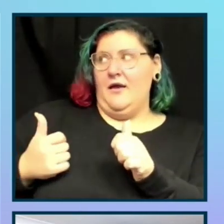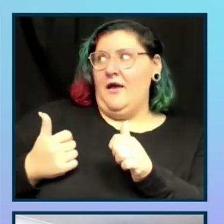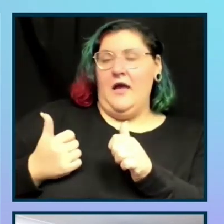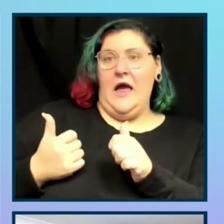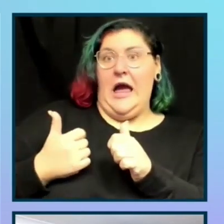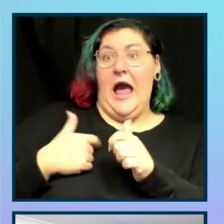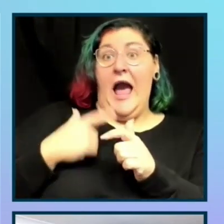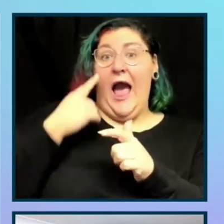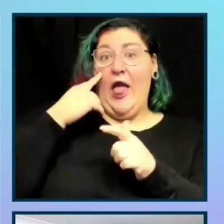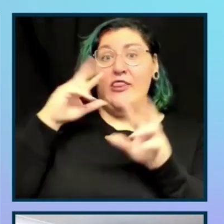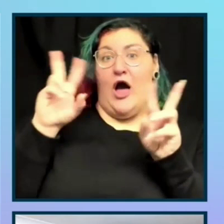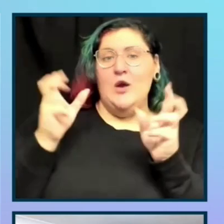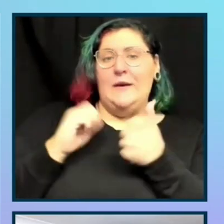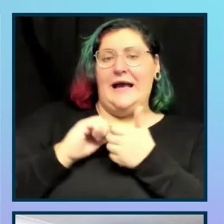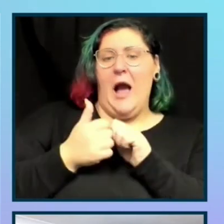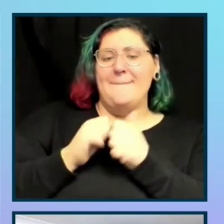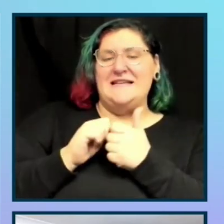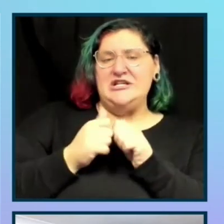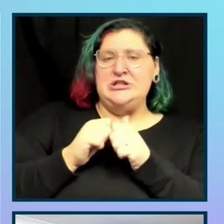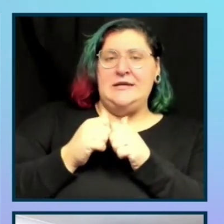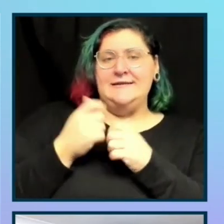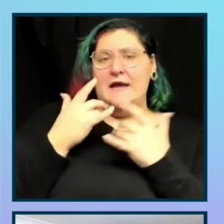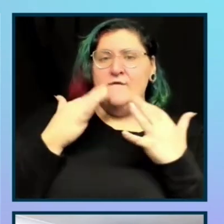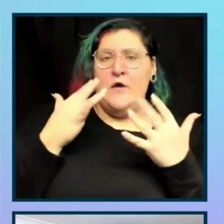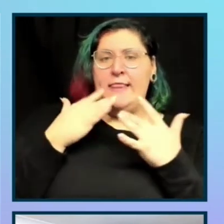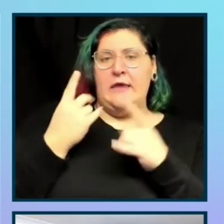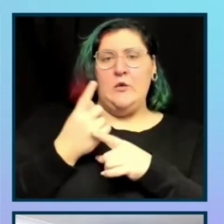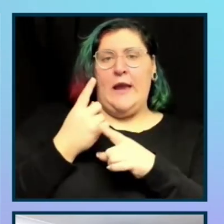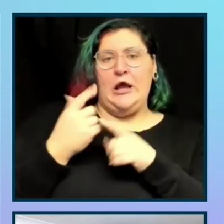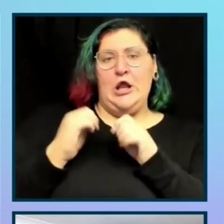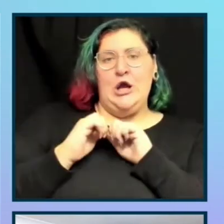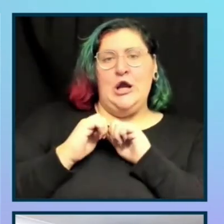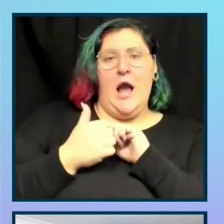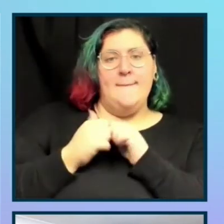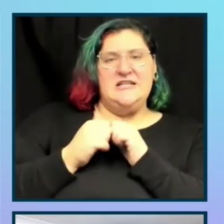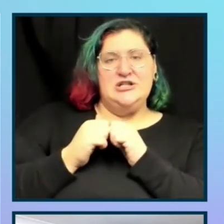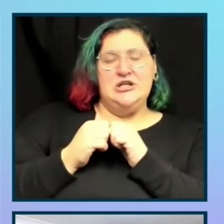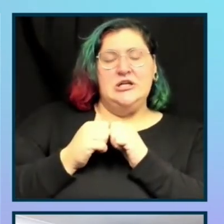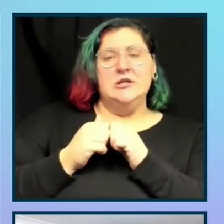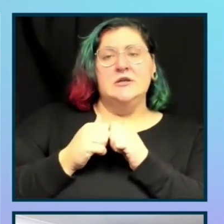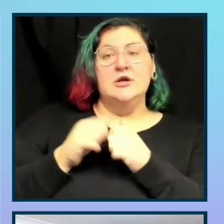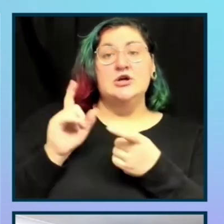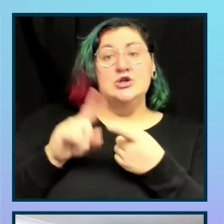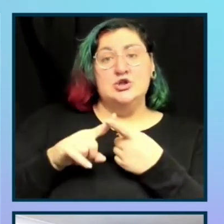It turned from you know, just me and her both trying to go for it into a sort of friendly rivalry